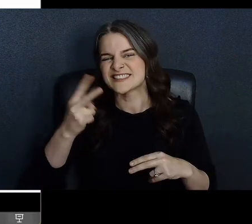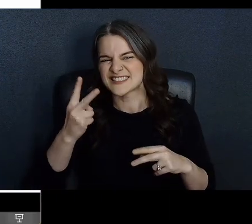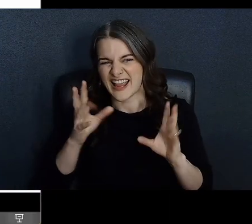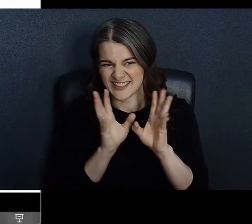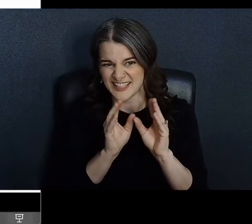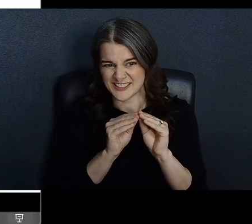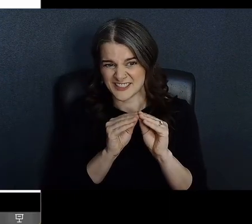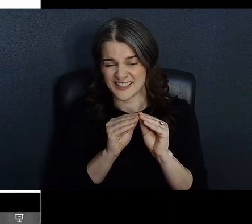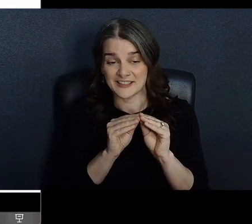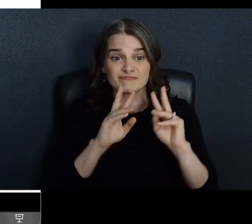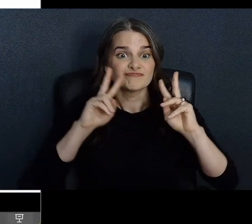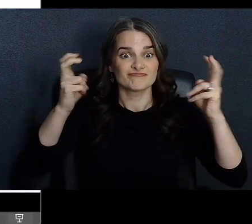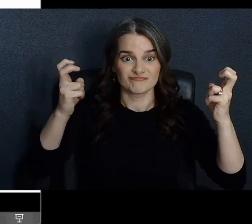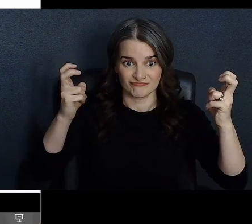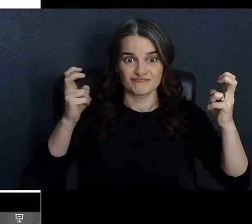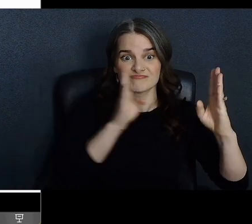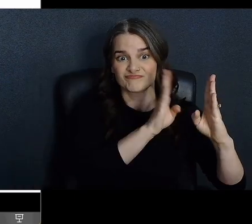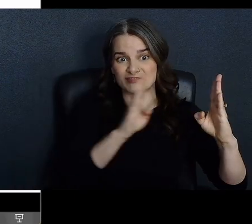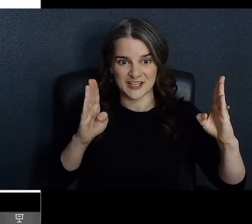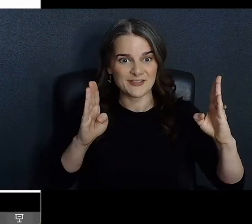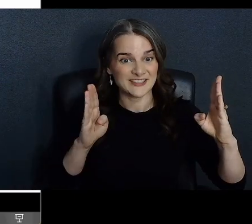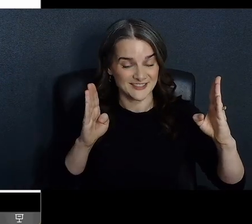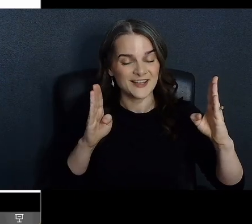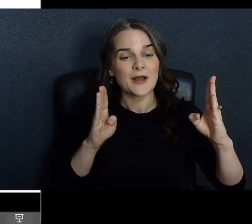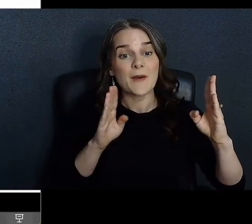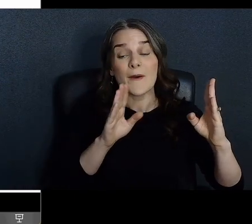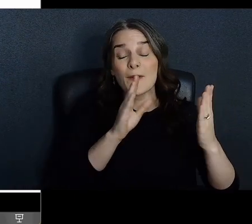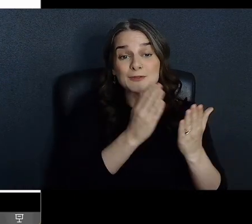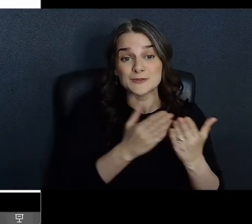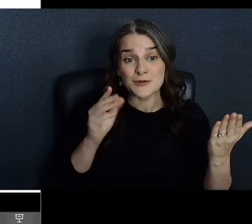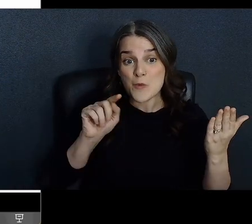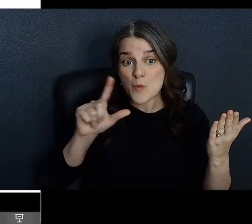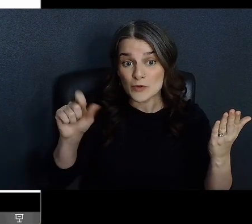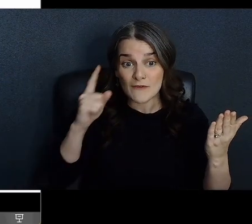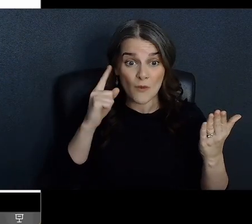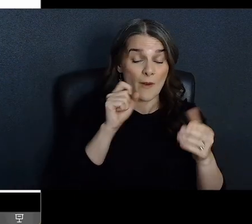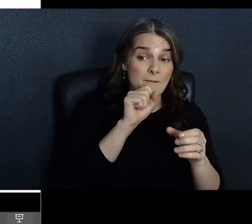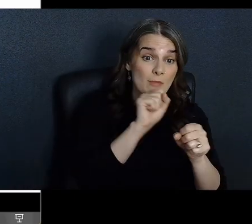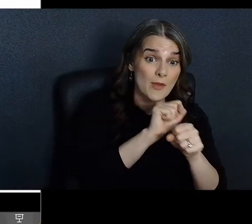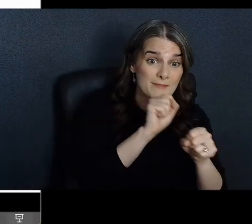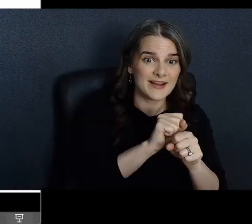Tools For Employment, Independence, and Socialization. This particular session is being recorded,